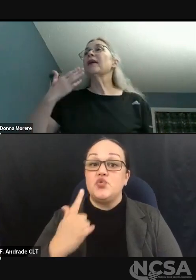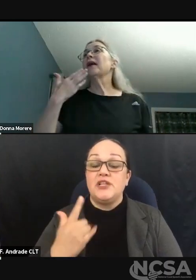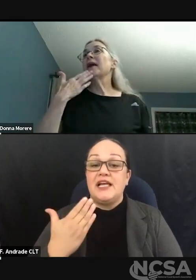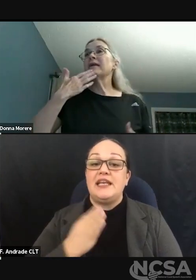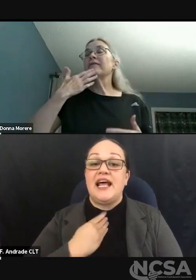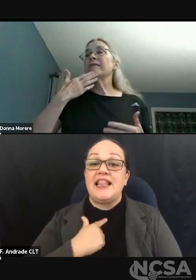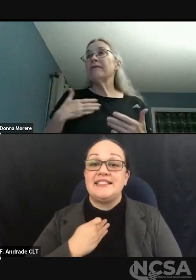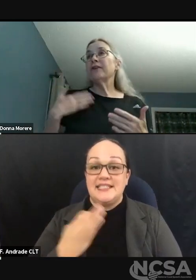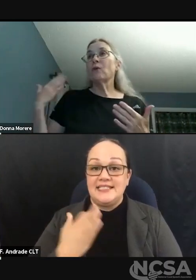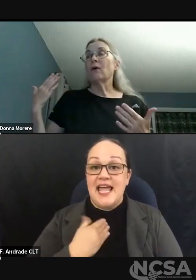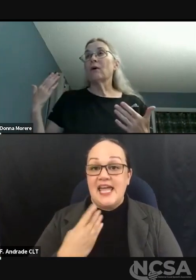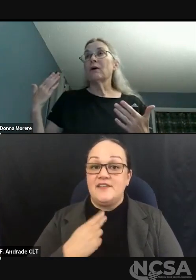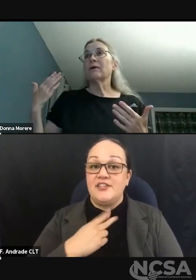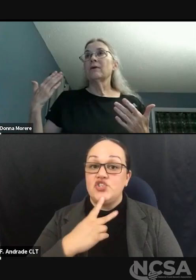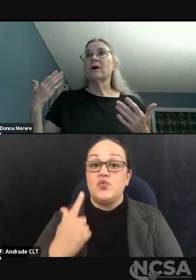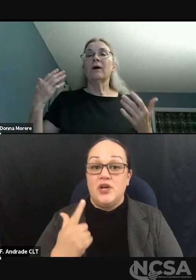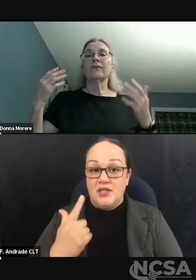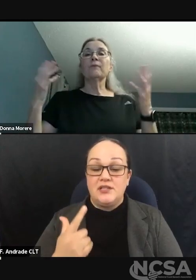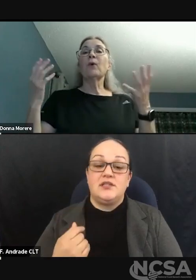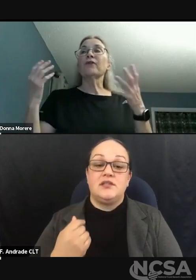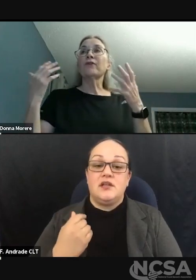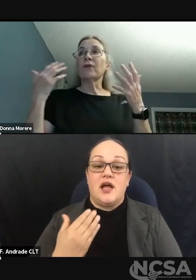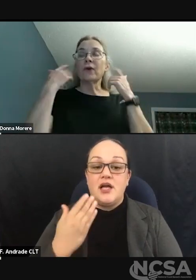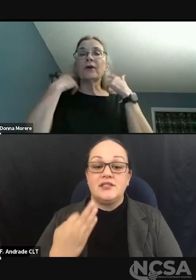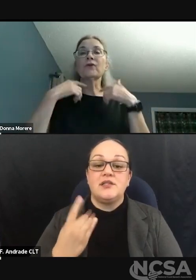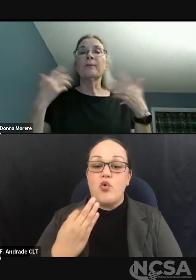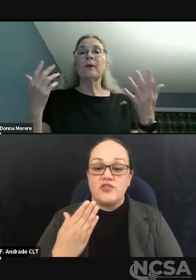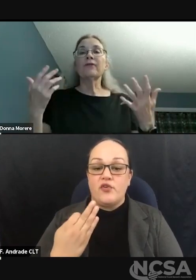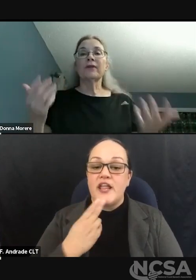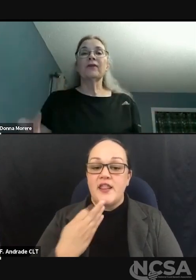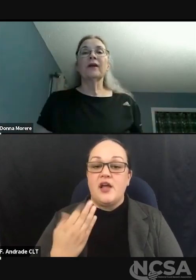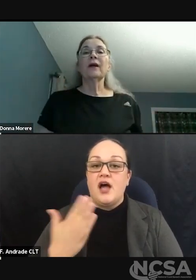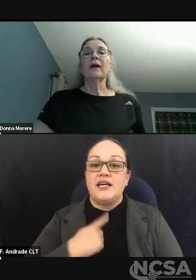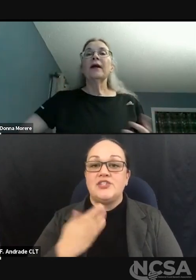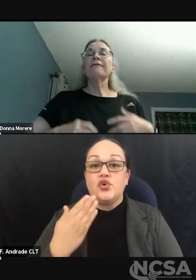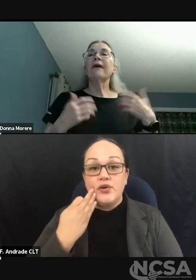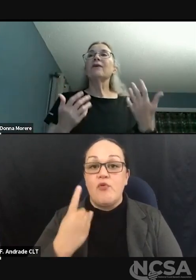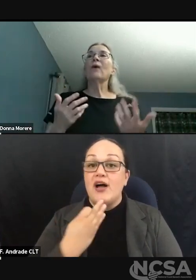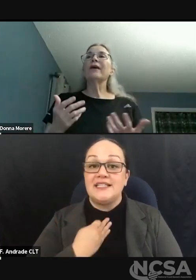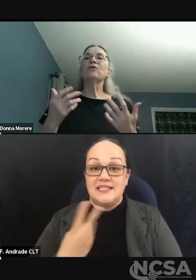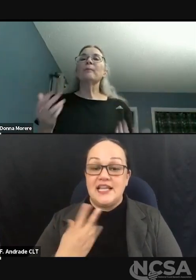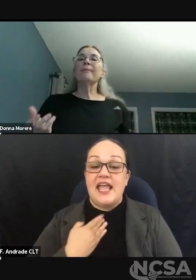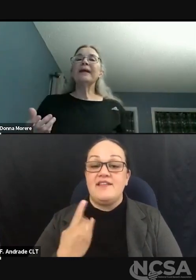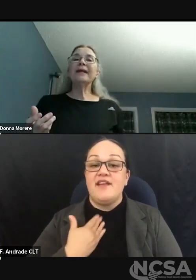and visual supports for their auditory processing, and find ways to remediate,